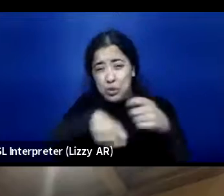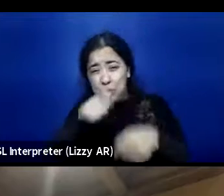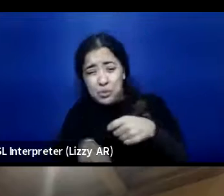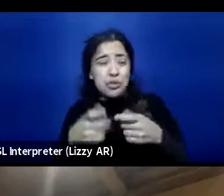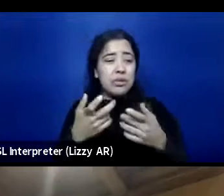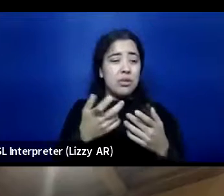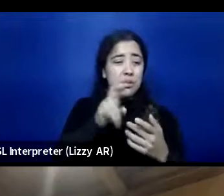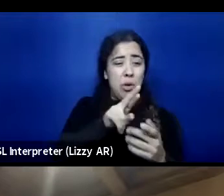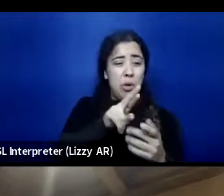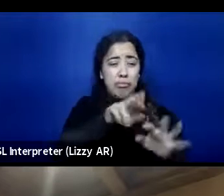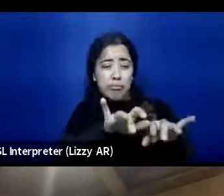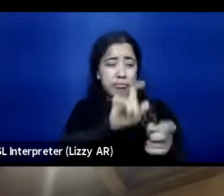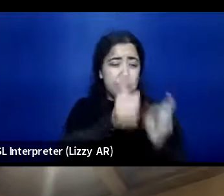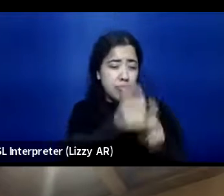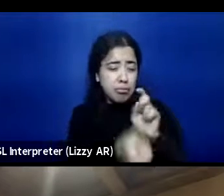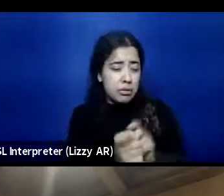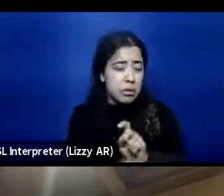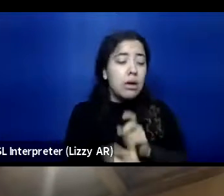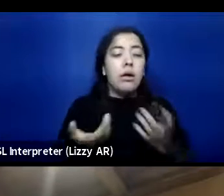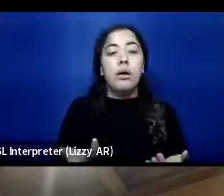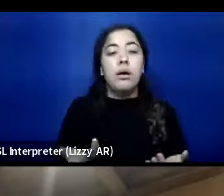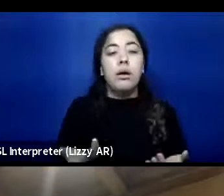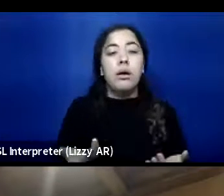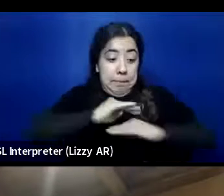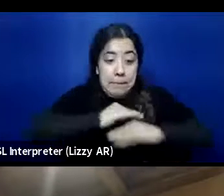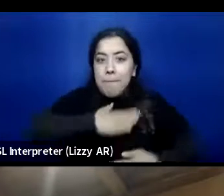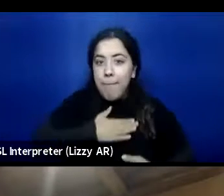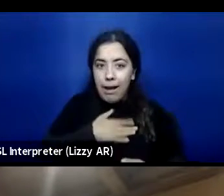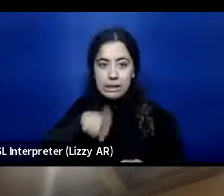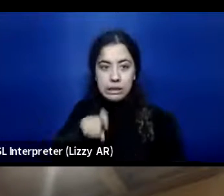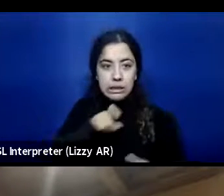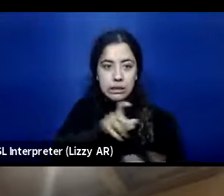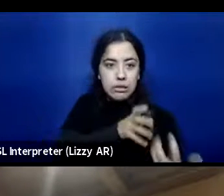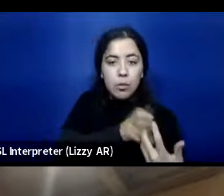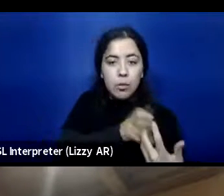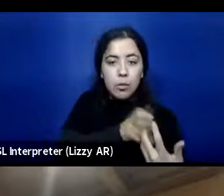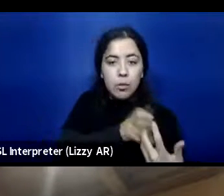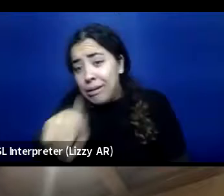and then store that away in a universally accessible place